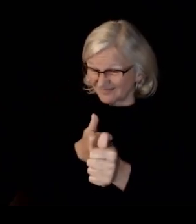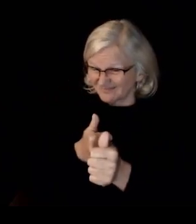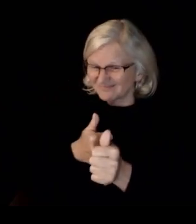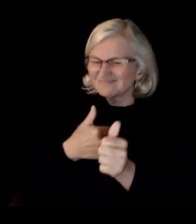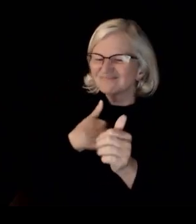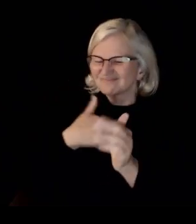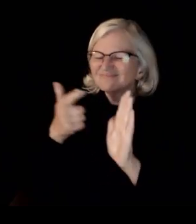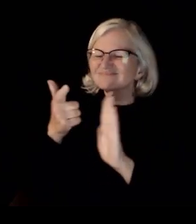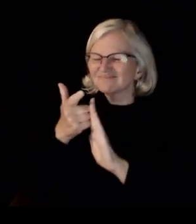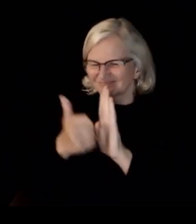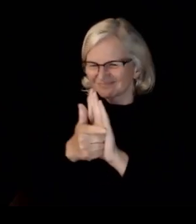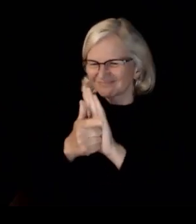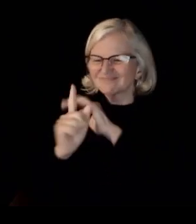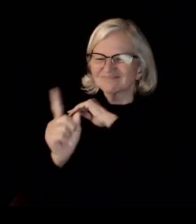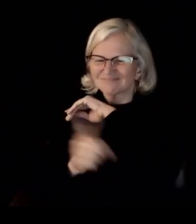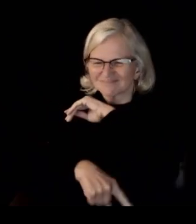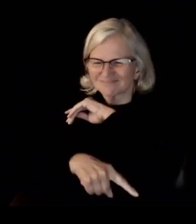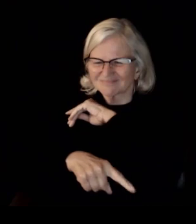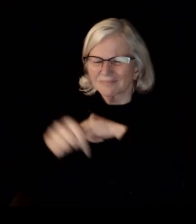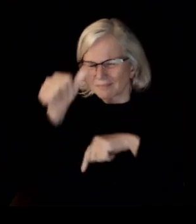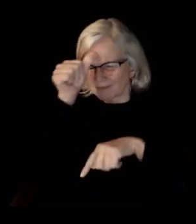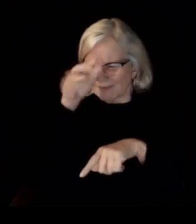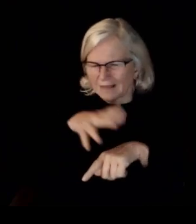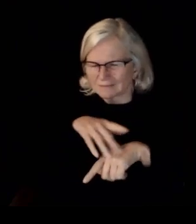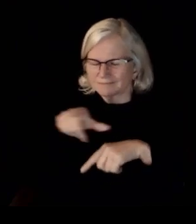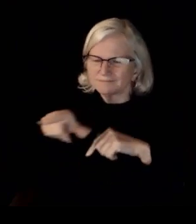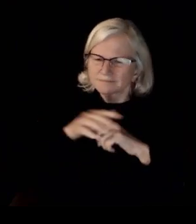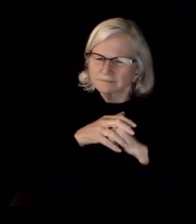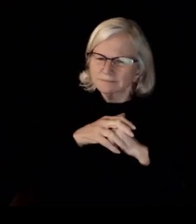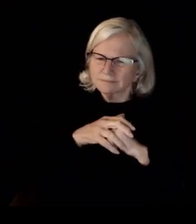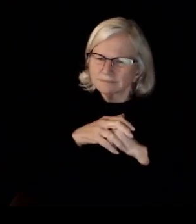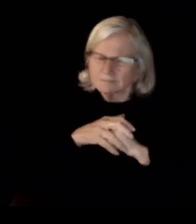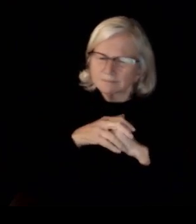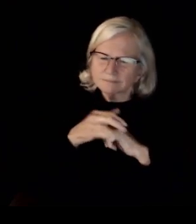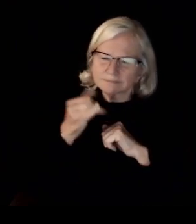mask is it? I feel like a lot of people will be wearing the same masks every day. Is that